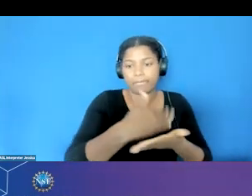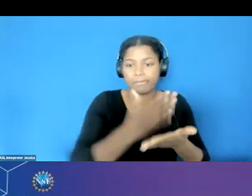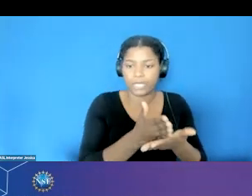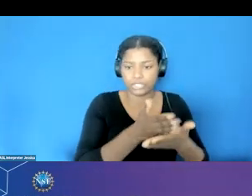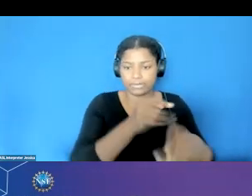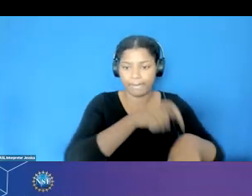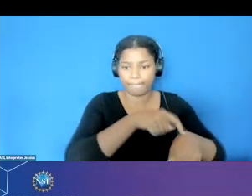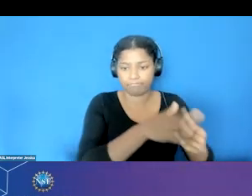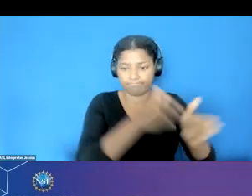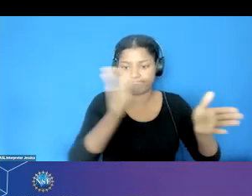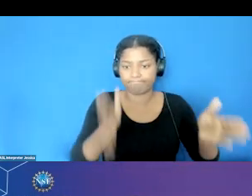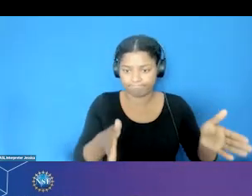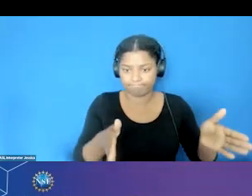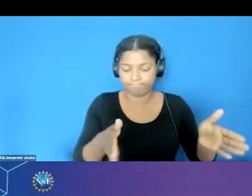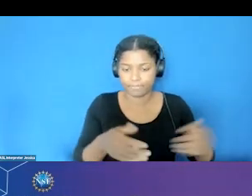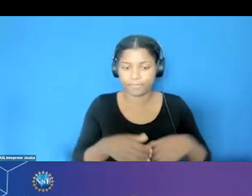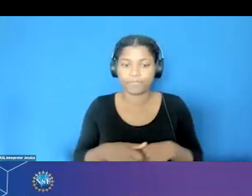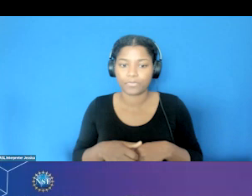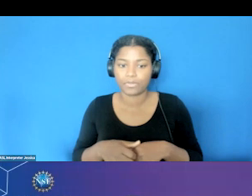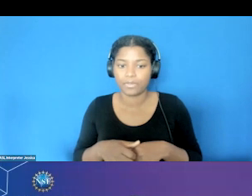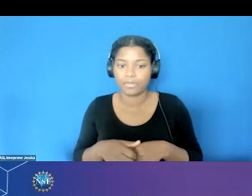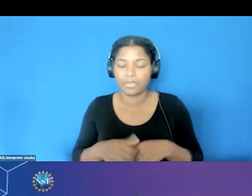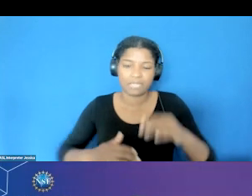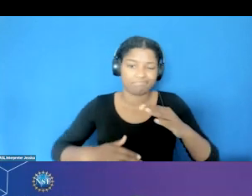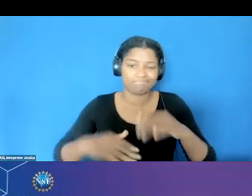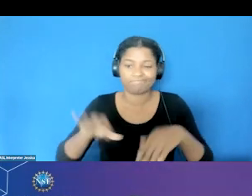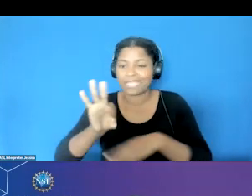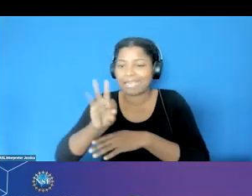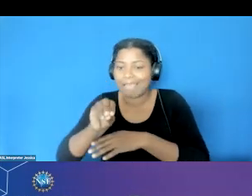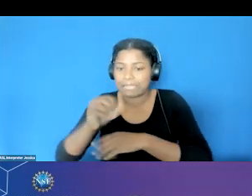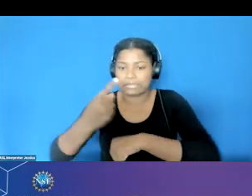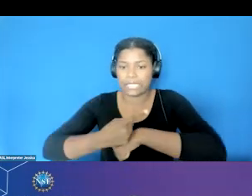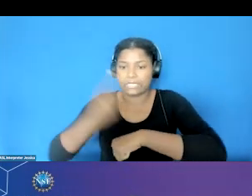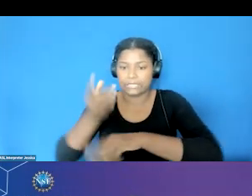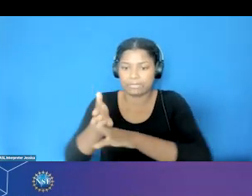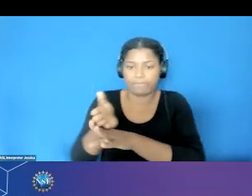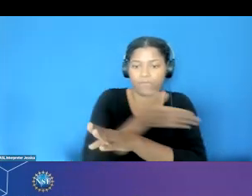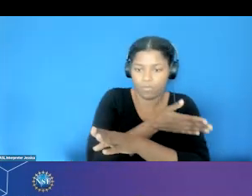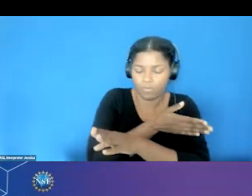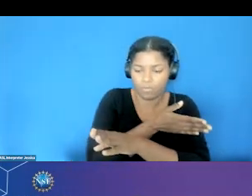And again, I'll repeat that. It's at least 90 days prior to.